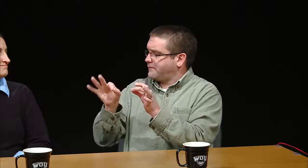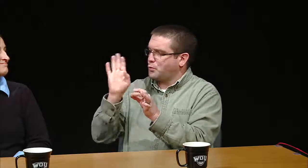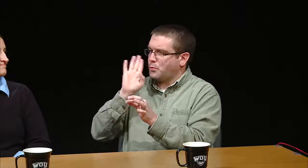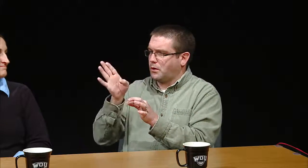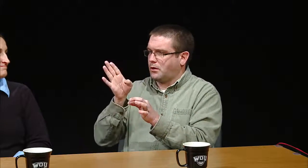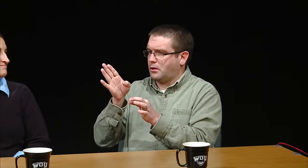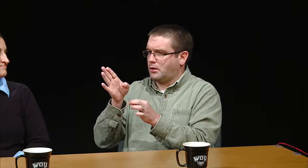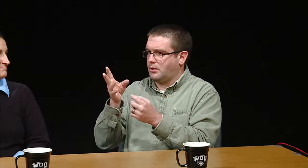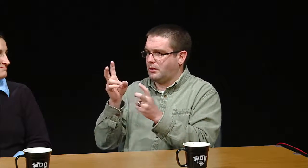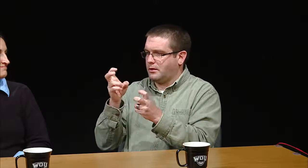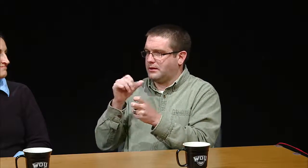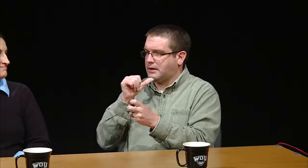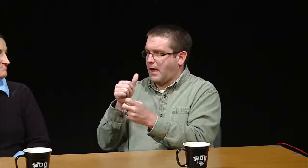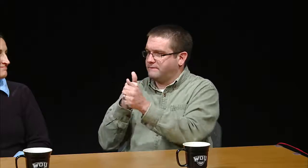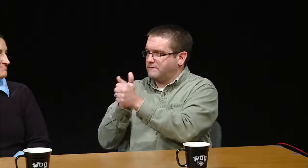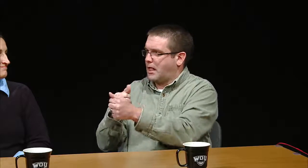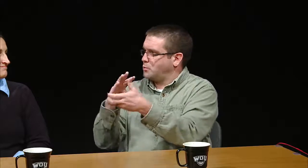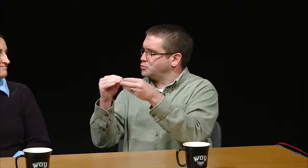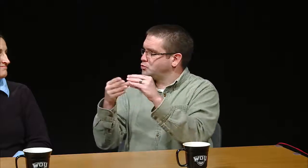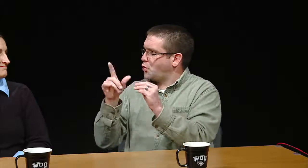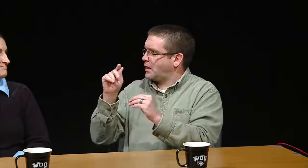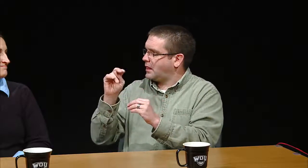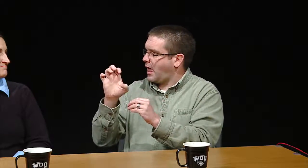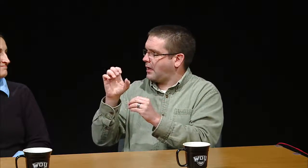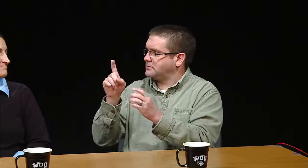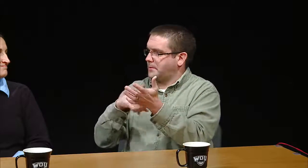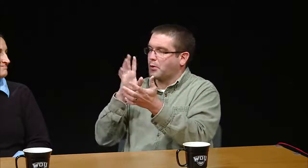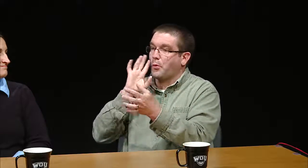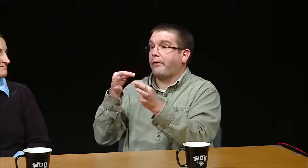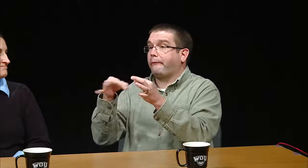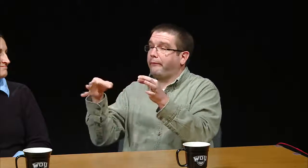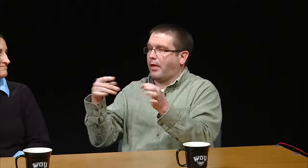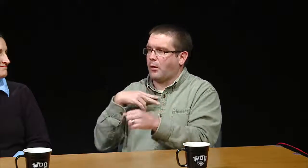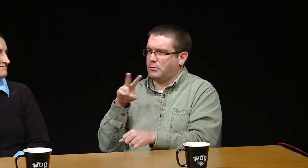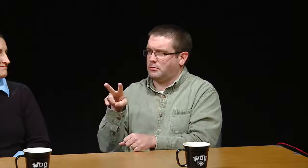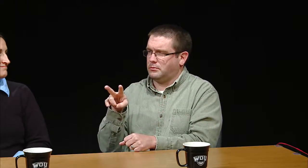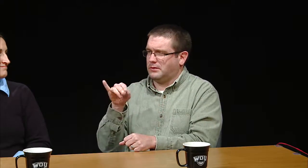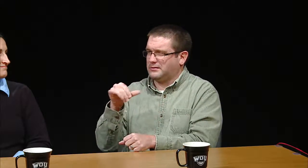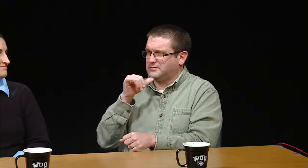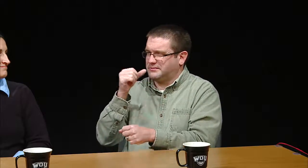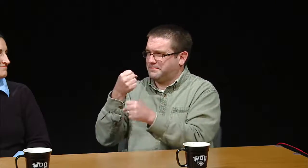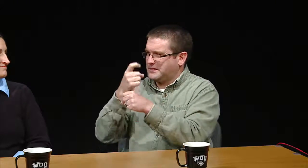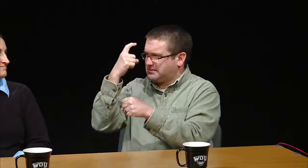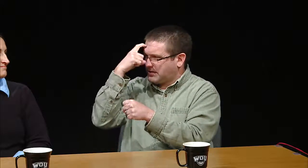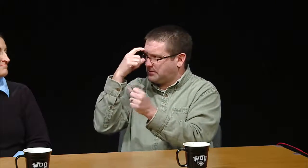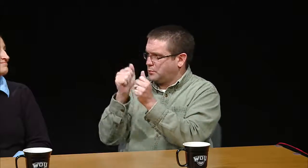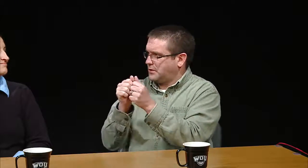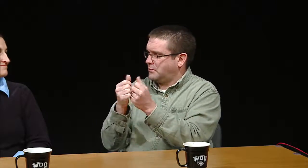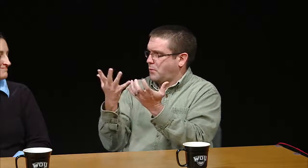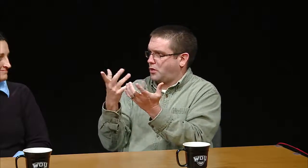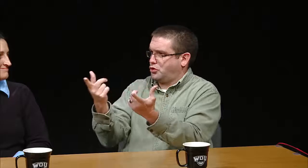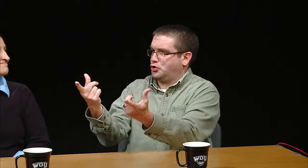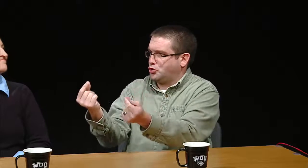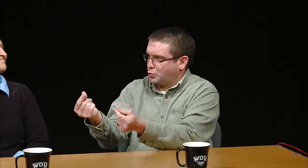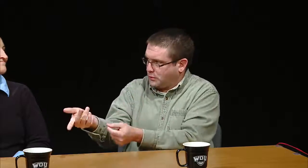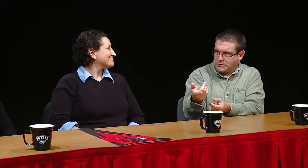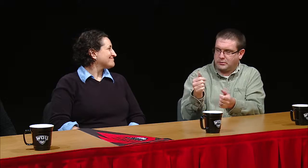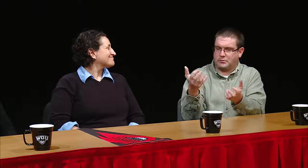But mostly I use Camtasia, upload it to YouTube. Sometimes the captions show up, sometimes they don't, so sometimes you have to redo them,